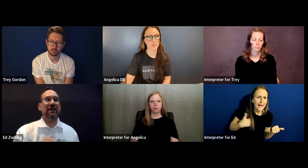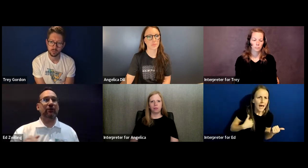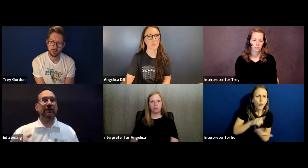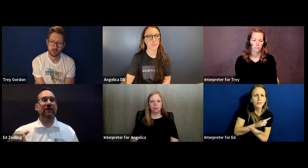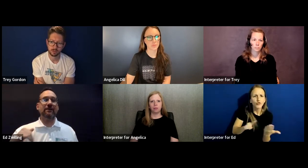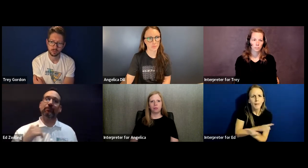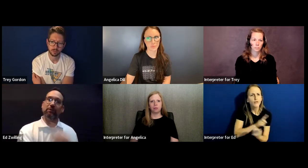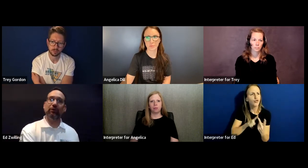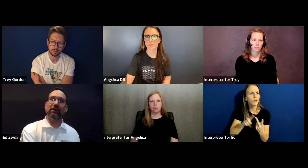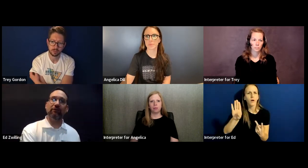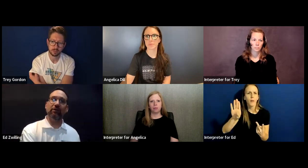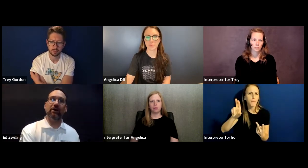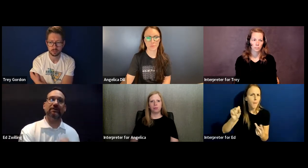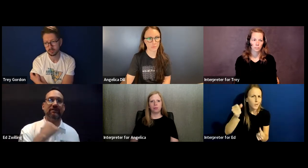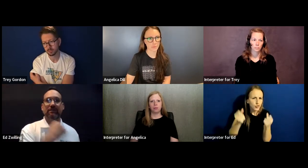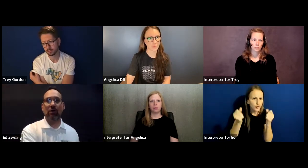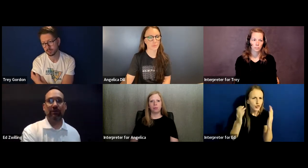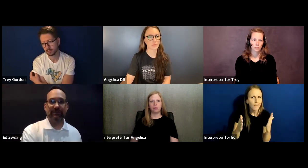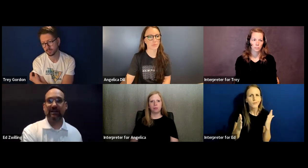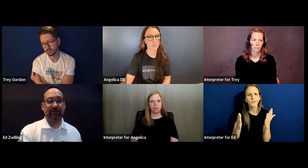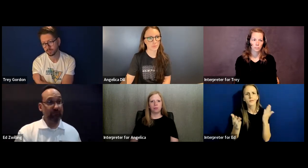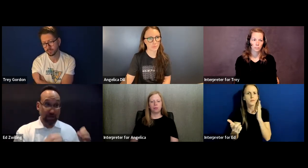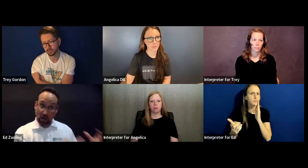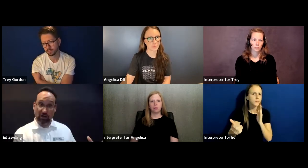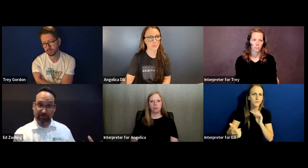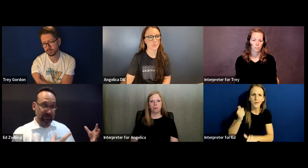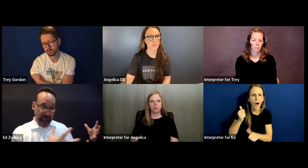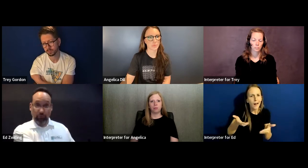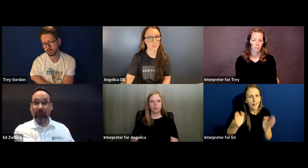allowing people to get off the bus and all this kind of stuff because they were in the